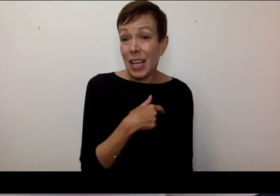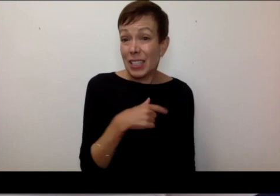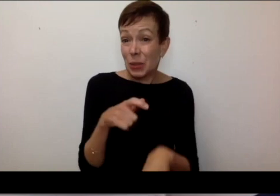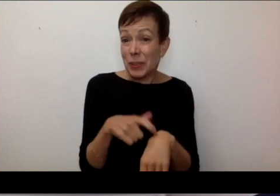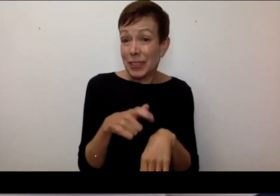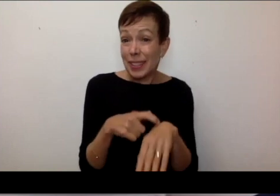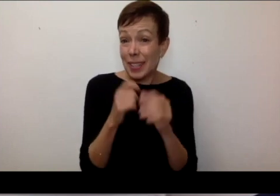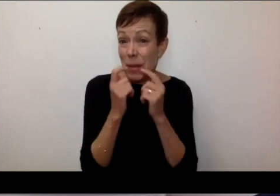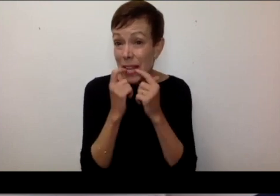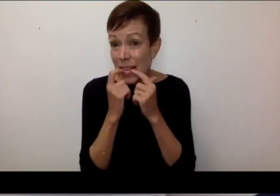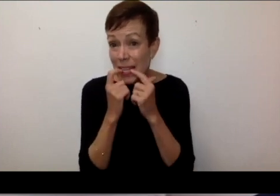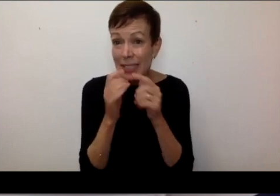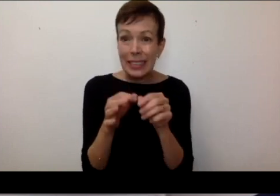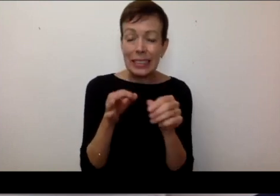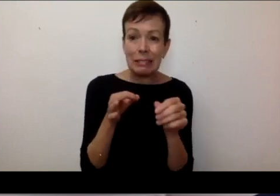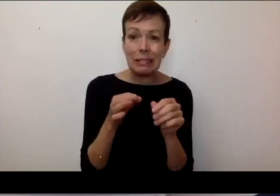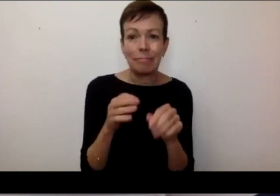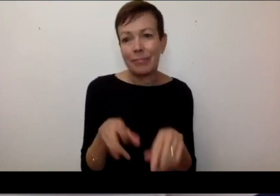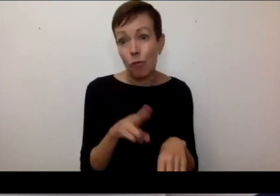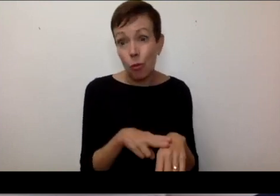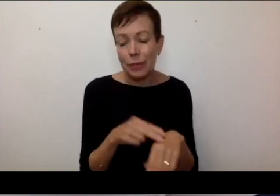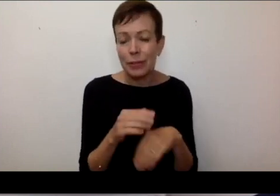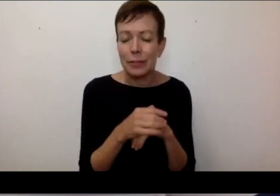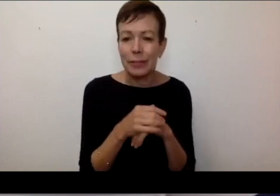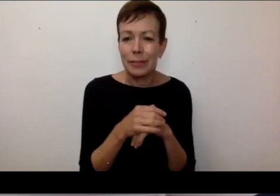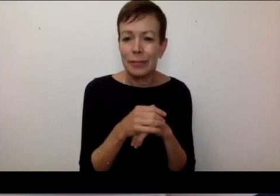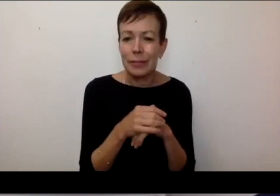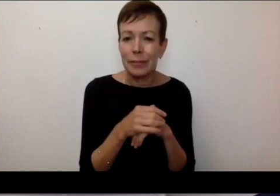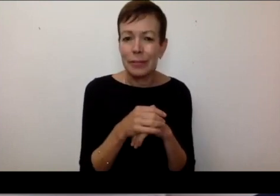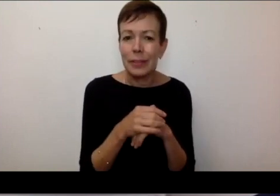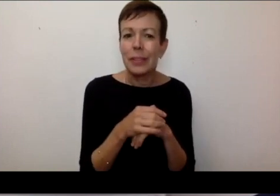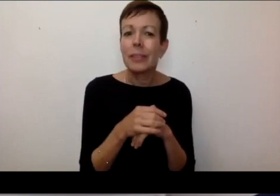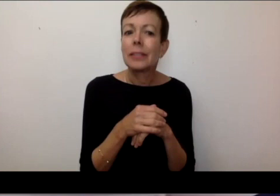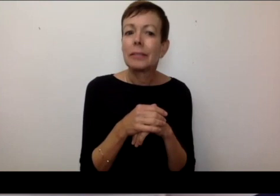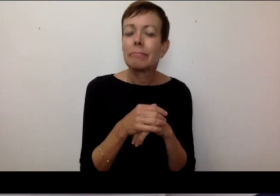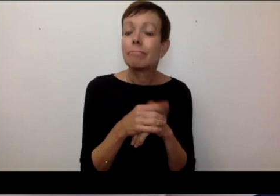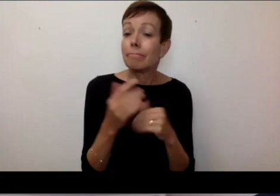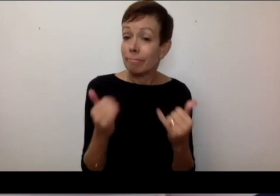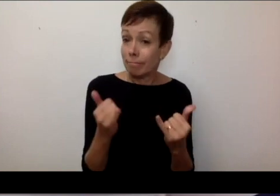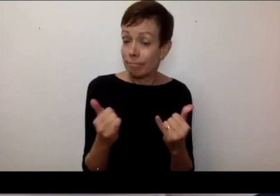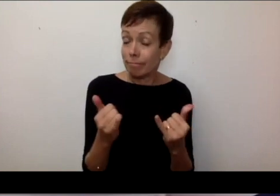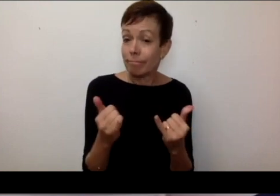uh of course so what i would like to do is i would like to bring on